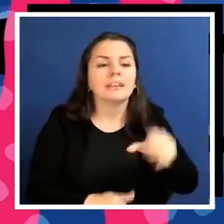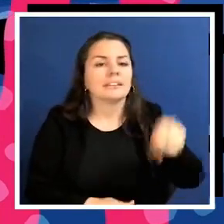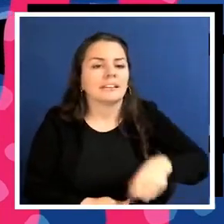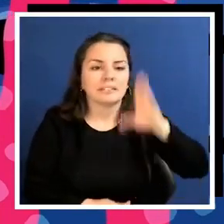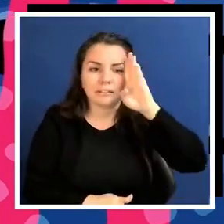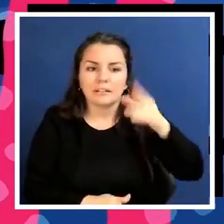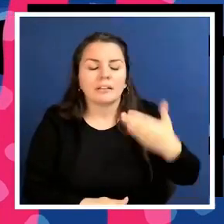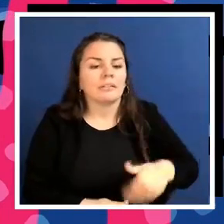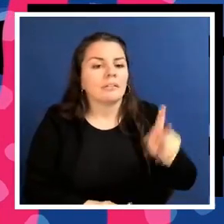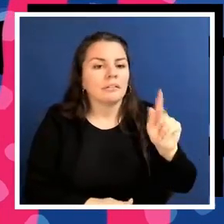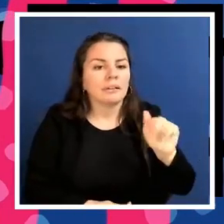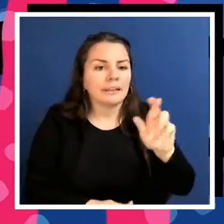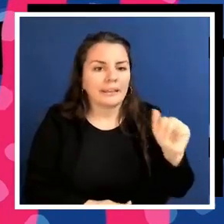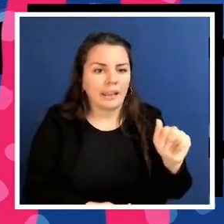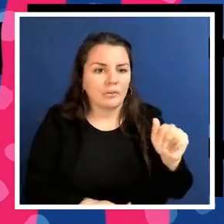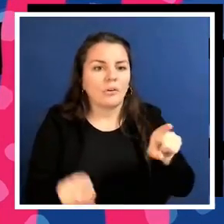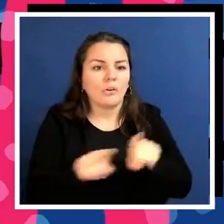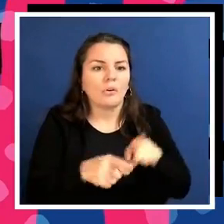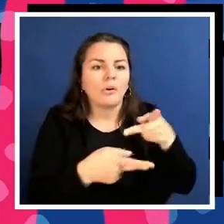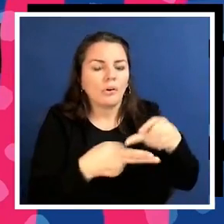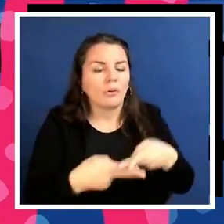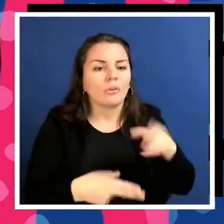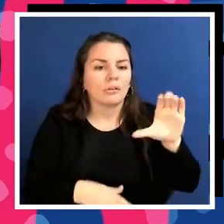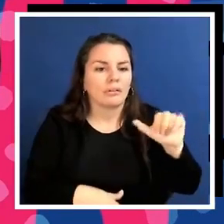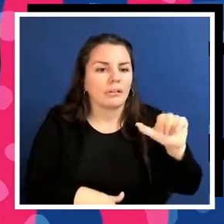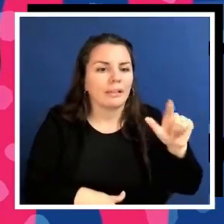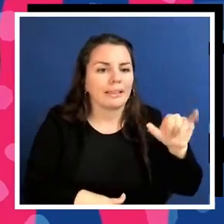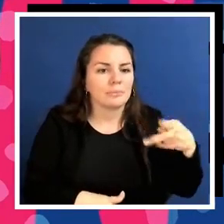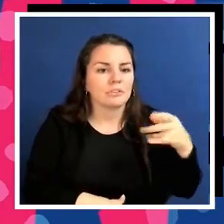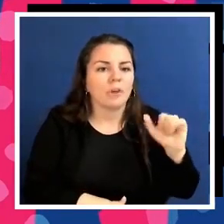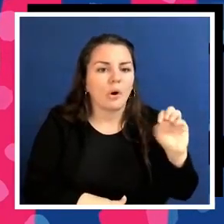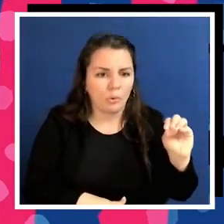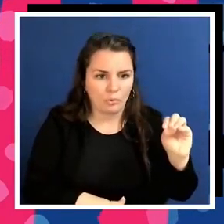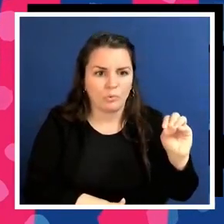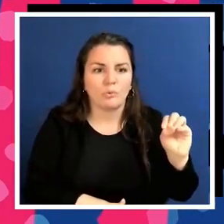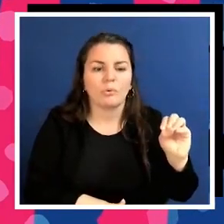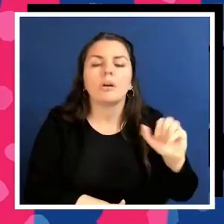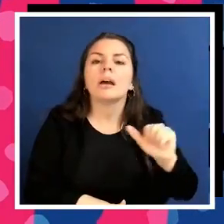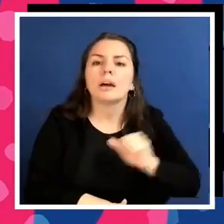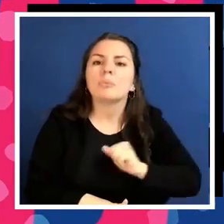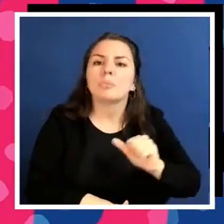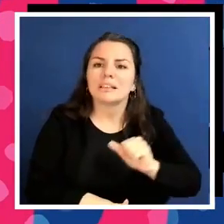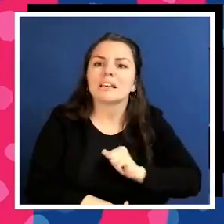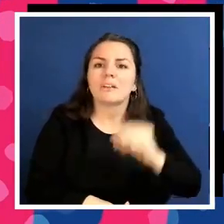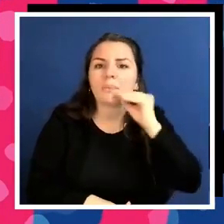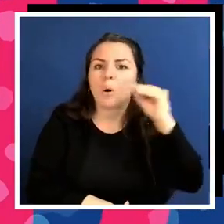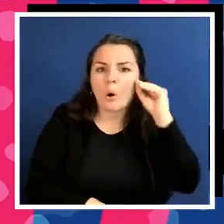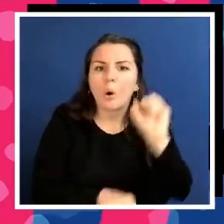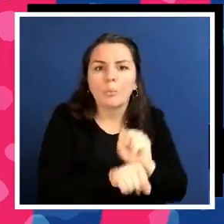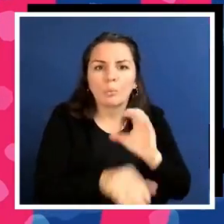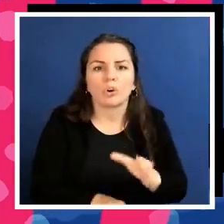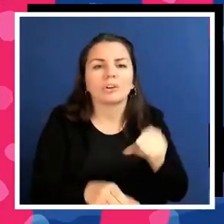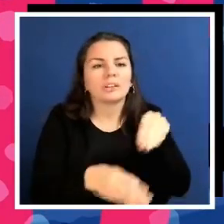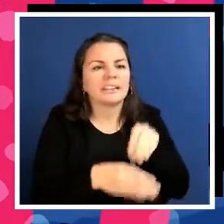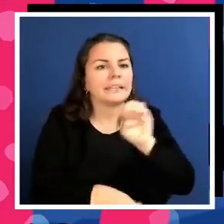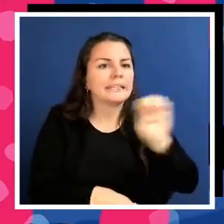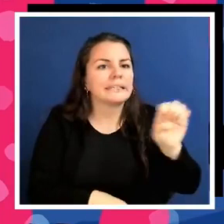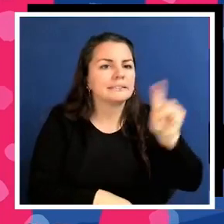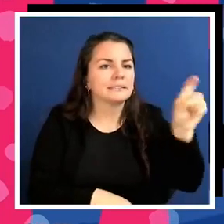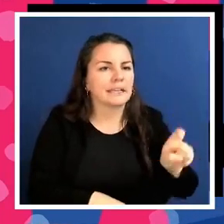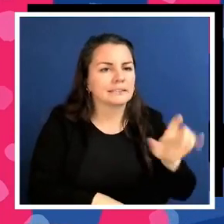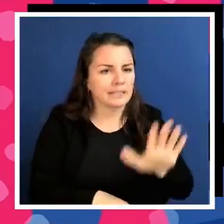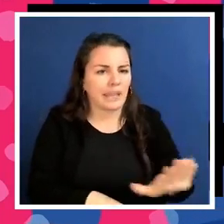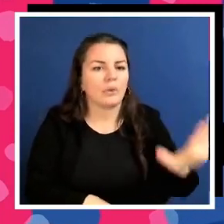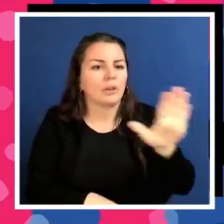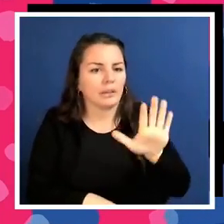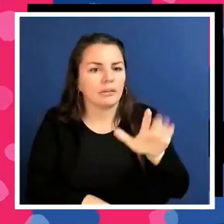TO BE JOINED BY CARA.